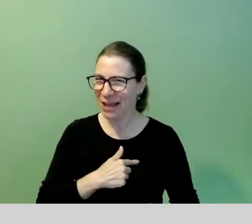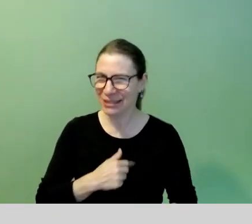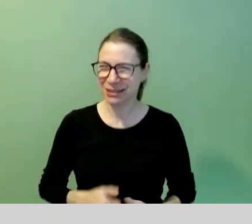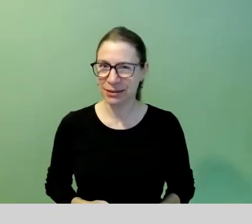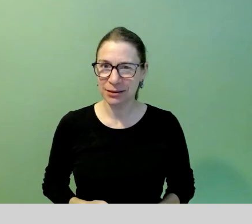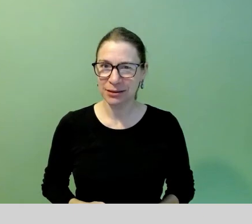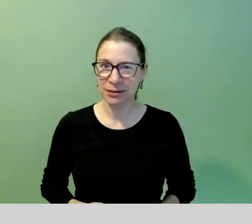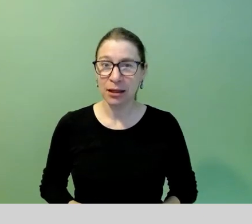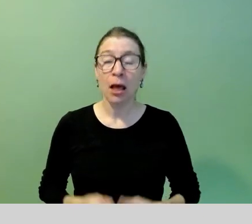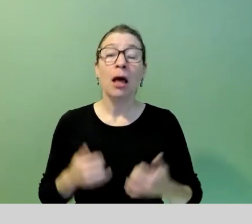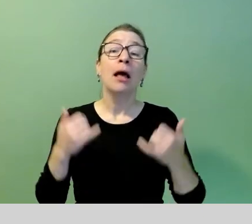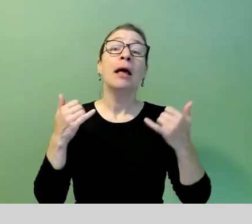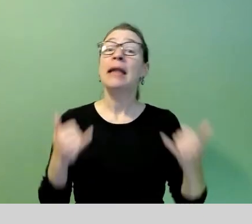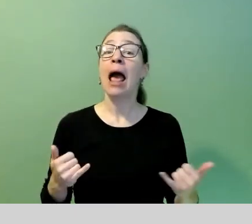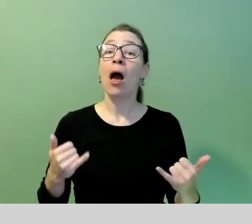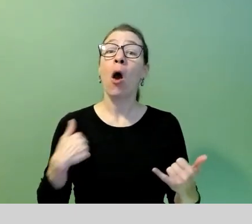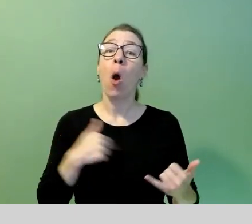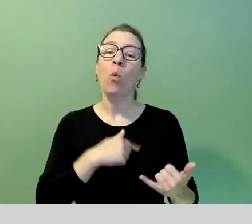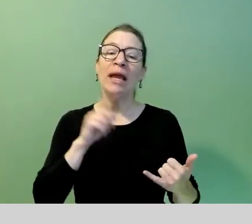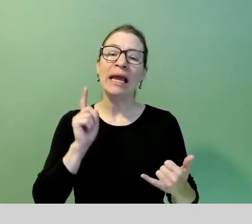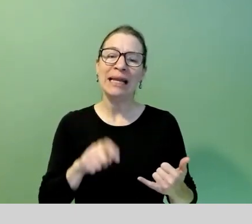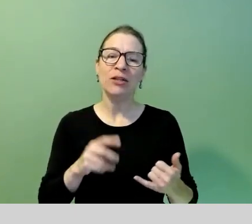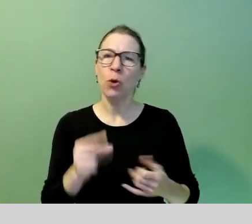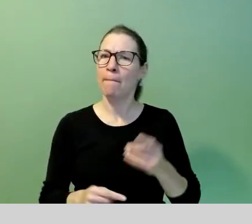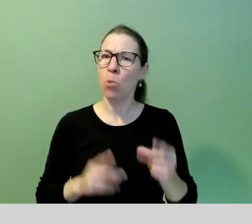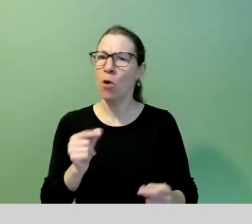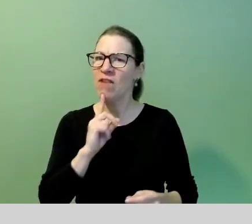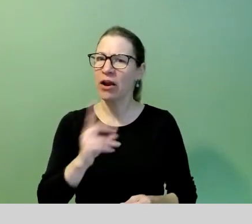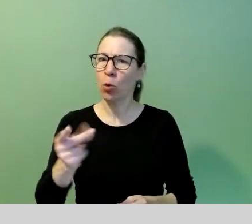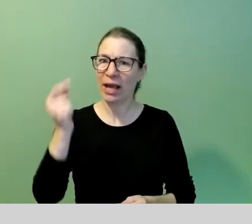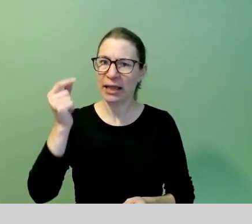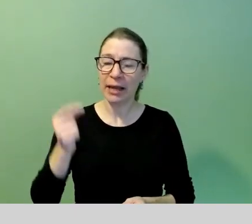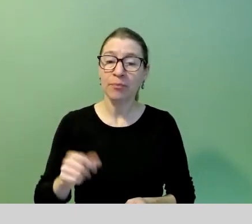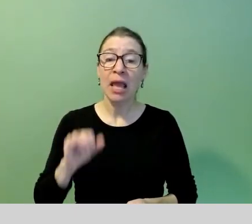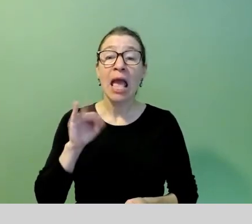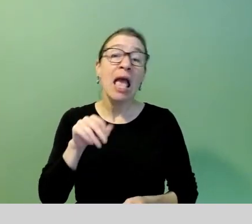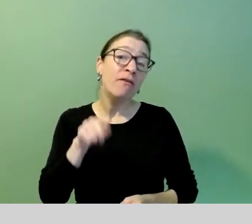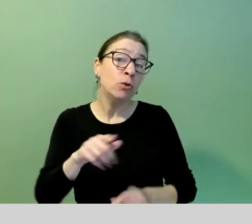So this next section we have to move very quickly. If you don't have one already,